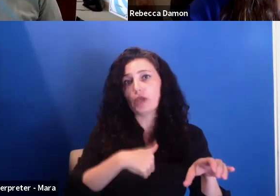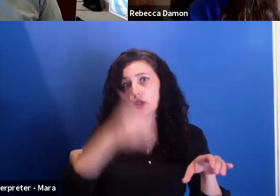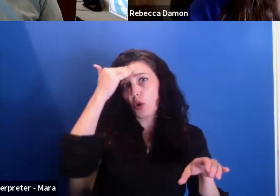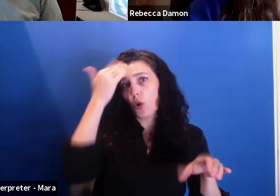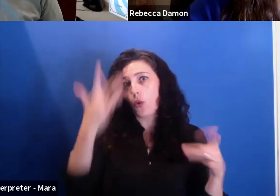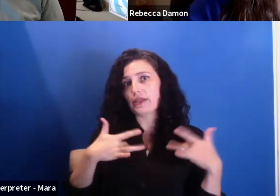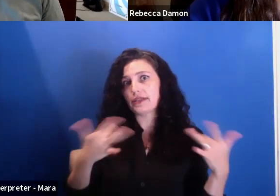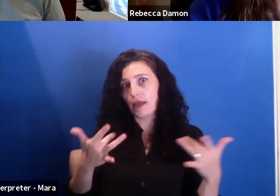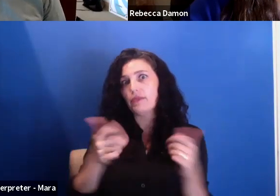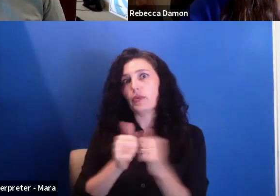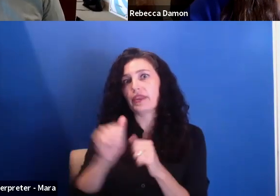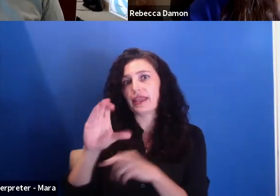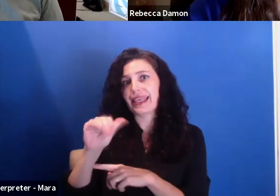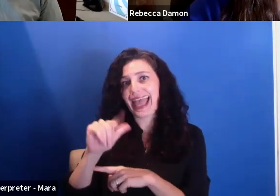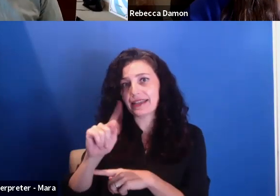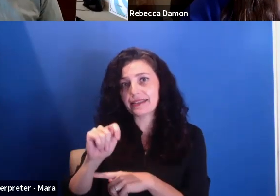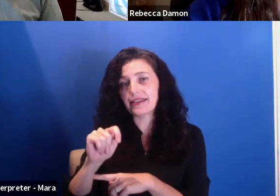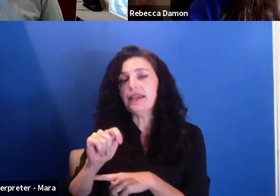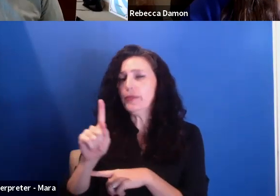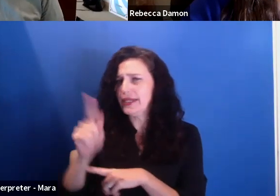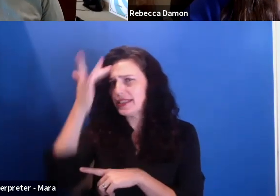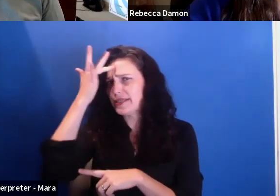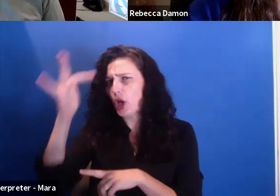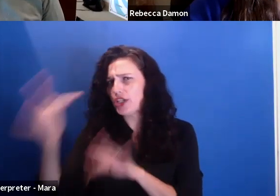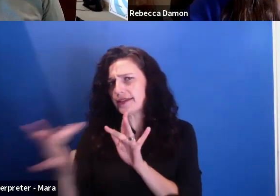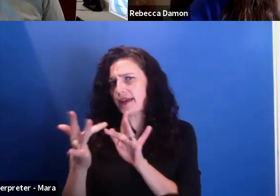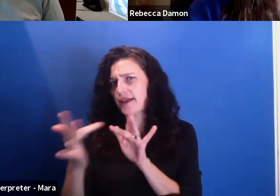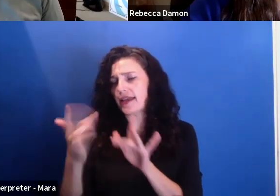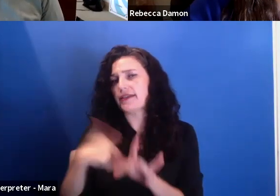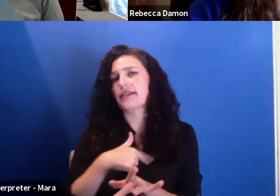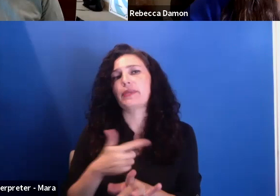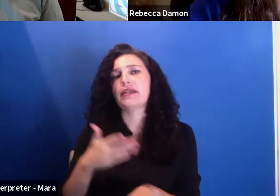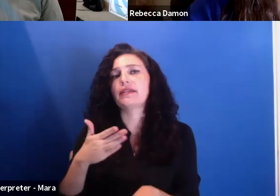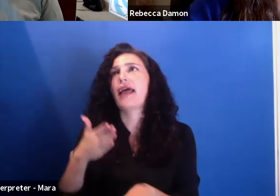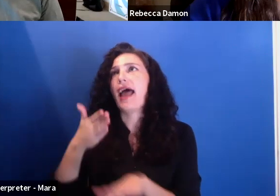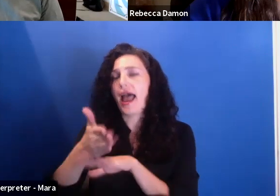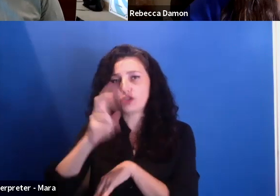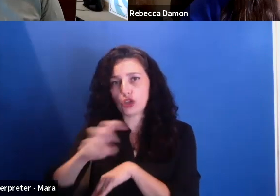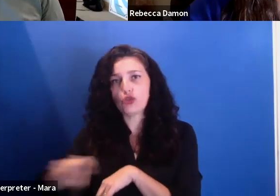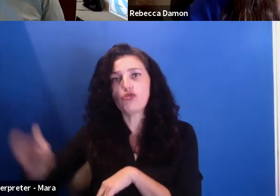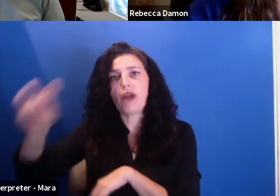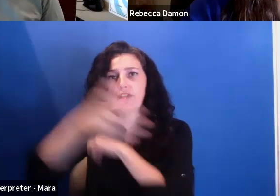once you've traveled to that country, the circumstances are a little more complicated. They're also more legally complicated.